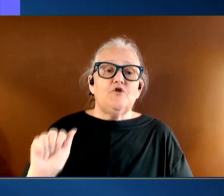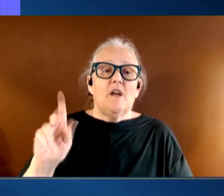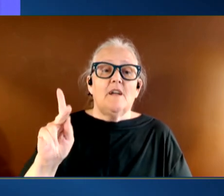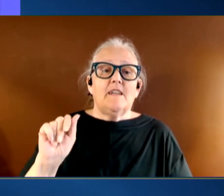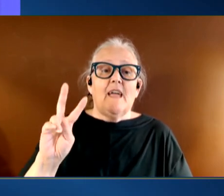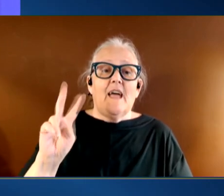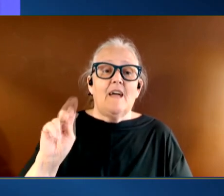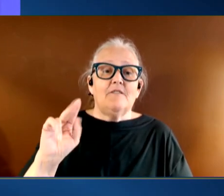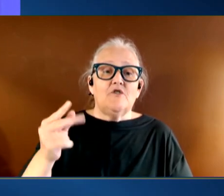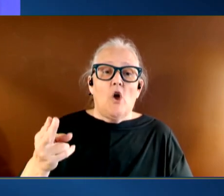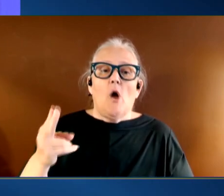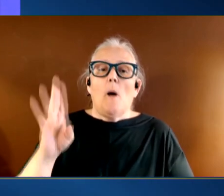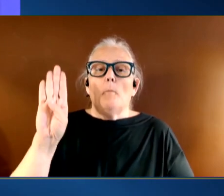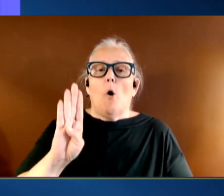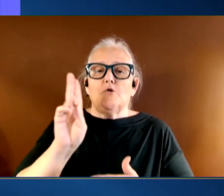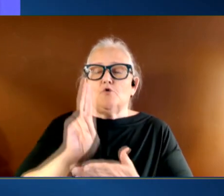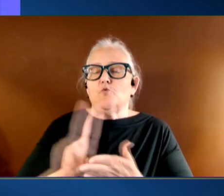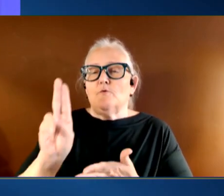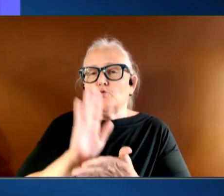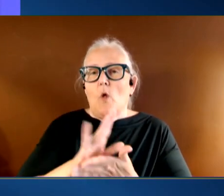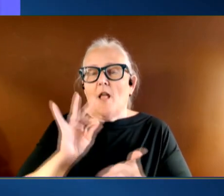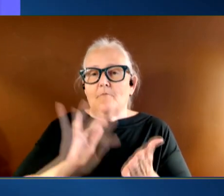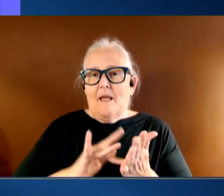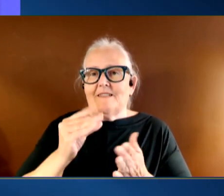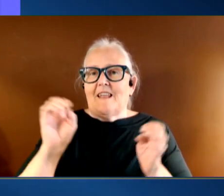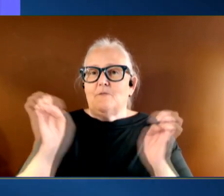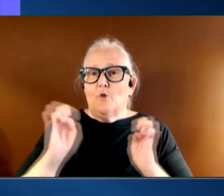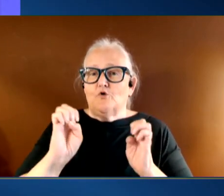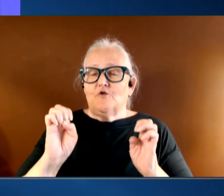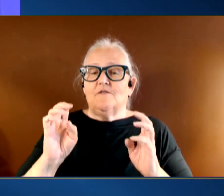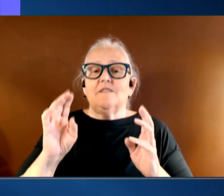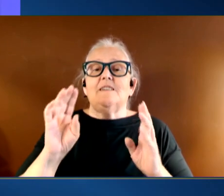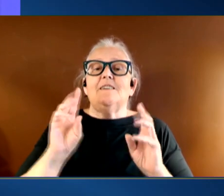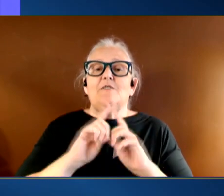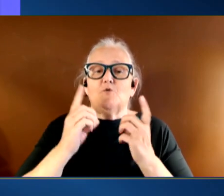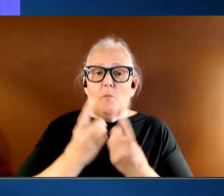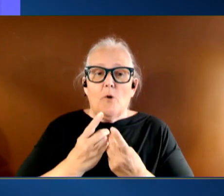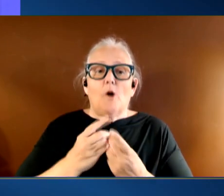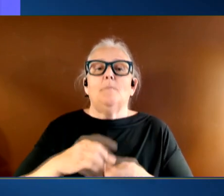Medicine and Emergency Department Sickle Cell Care Coalition. She will speak with